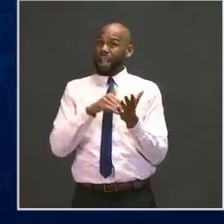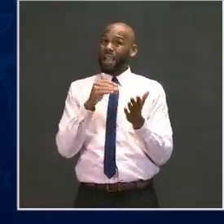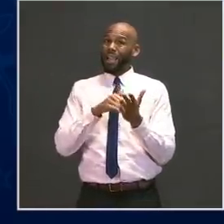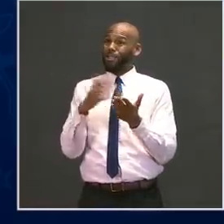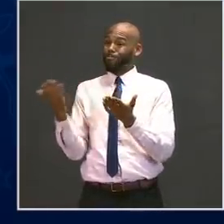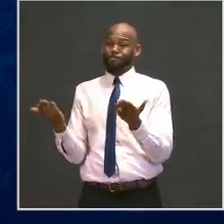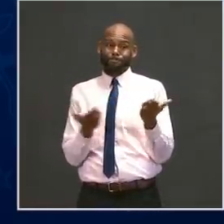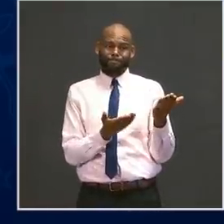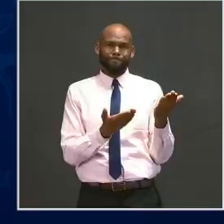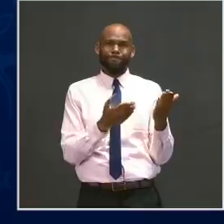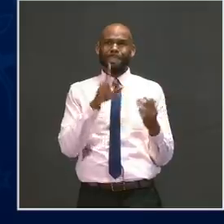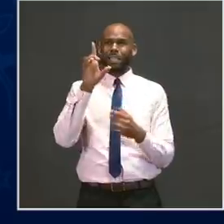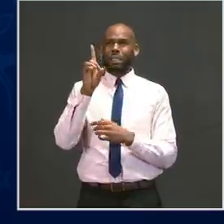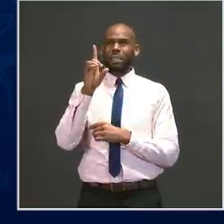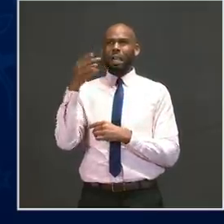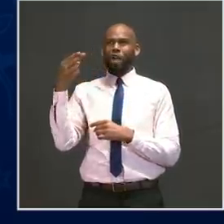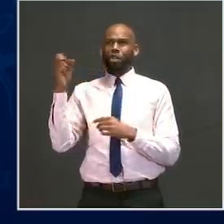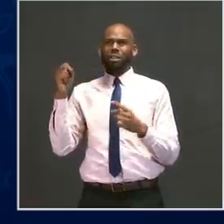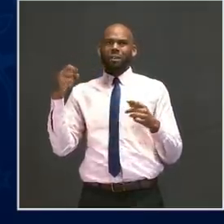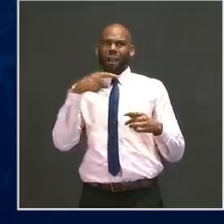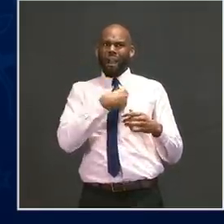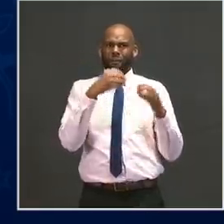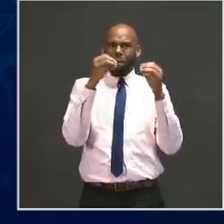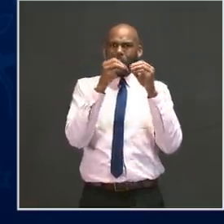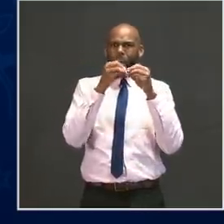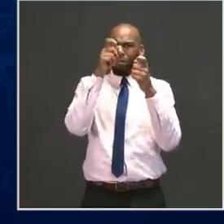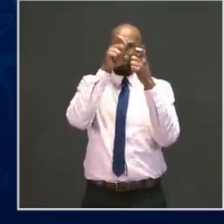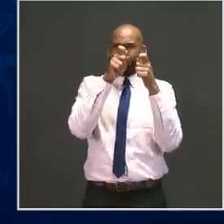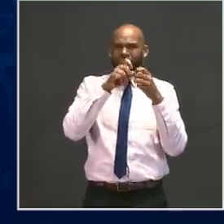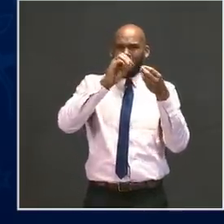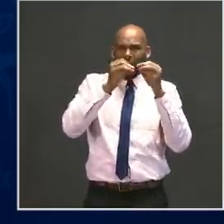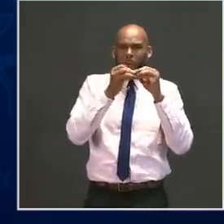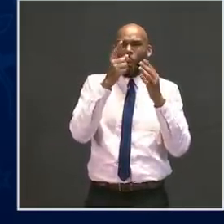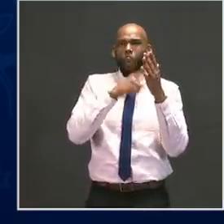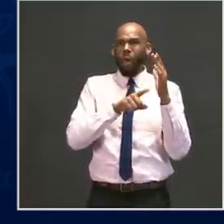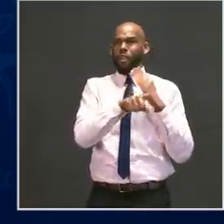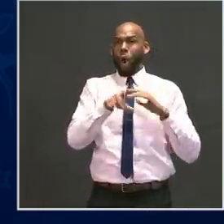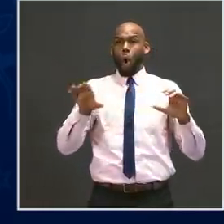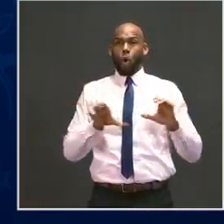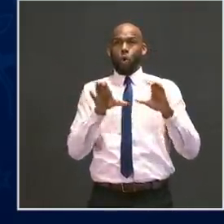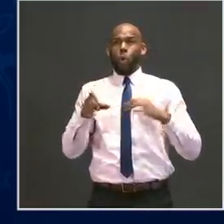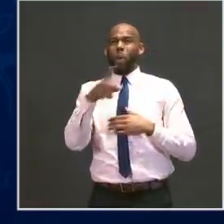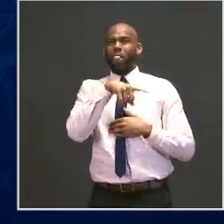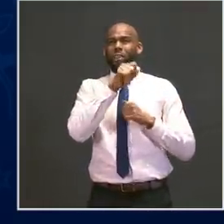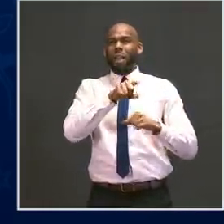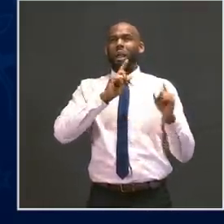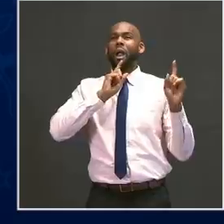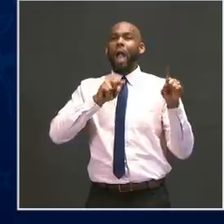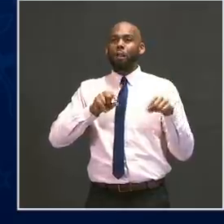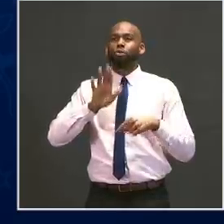and the specifics of what actions are taken at the border. And I'm sure they're happy to answer your questions. The Press: And just a follow-up.